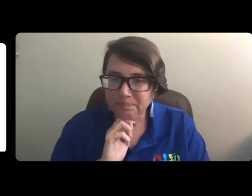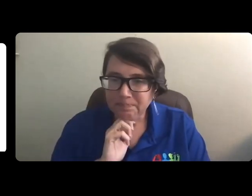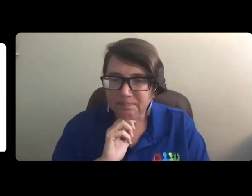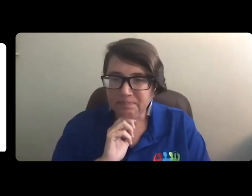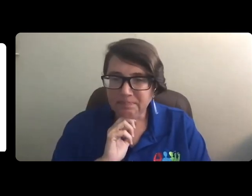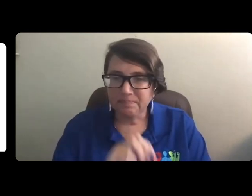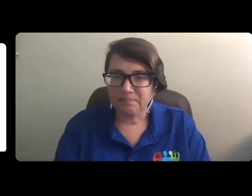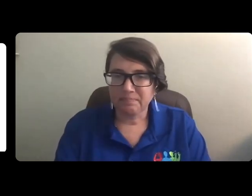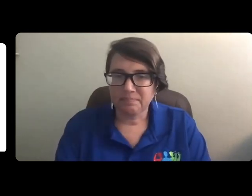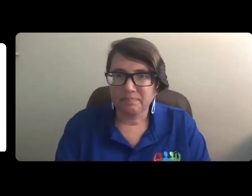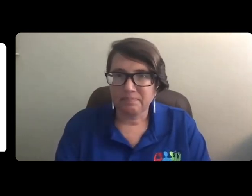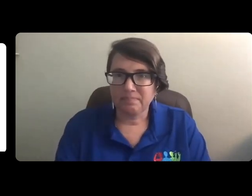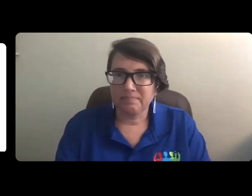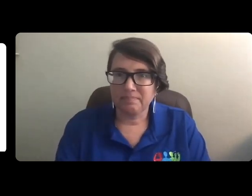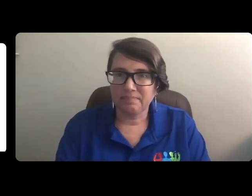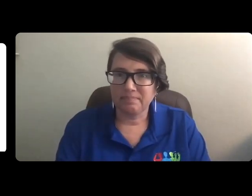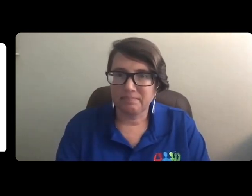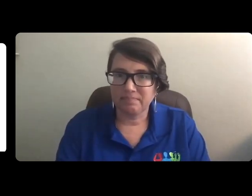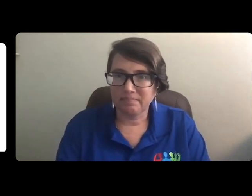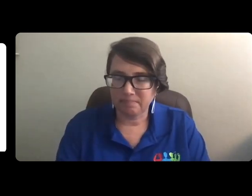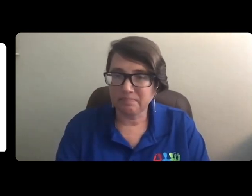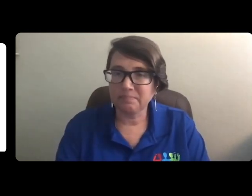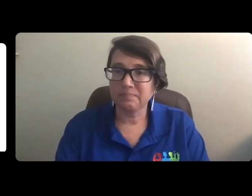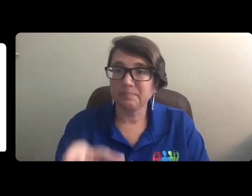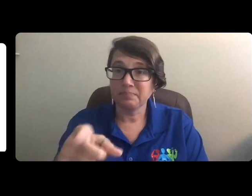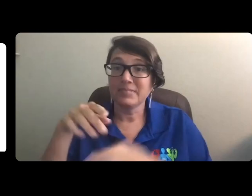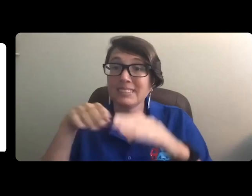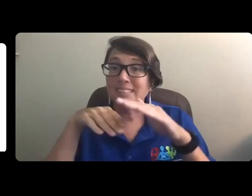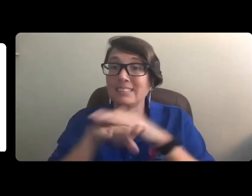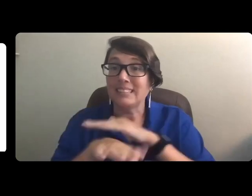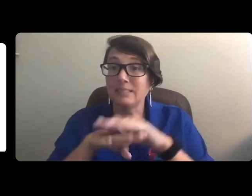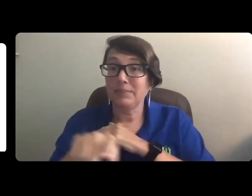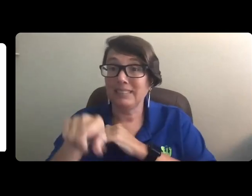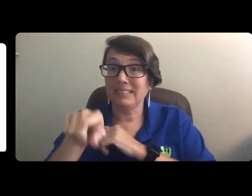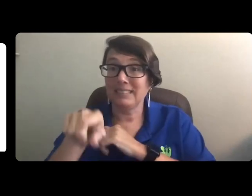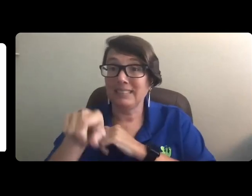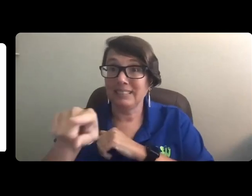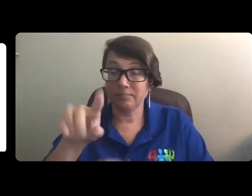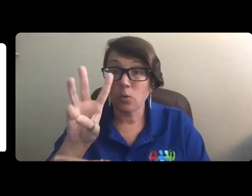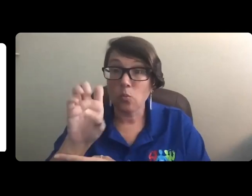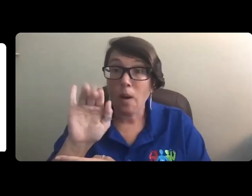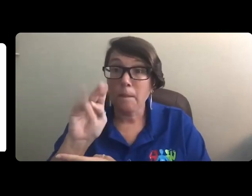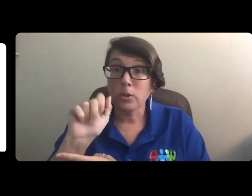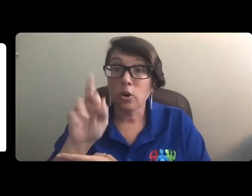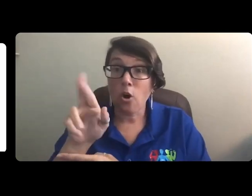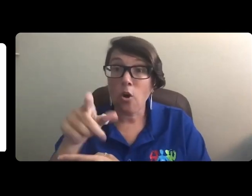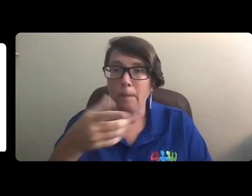I will just hand that over to take a quick look.